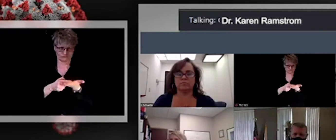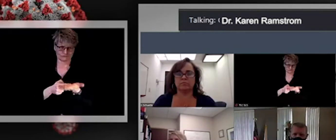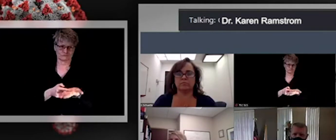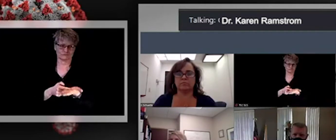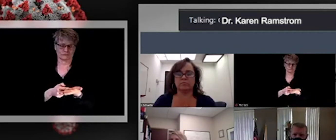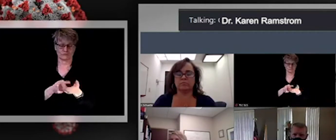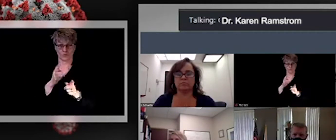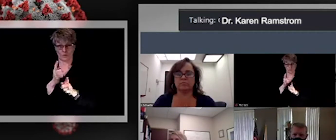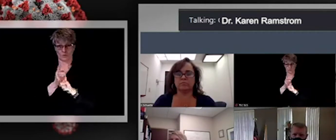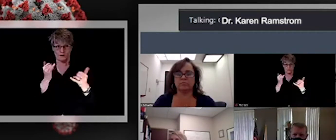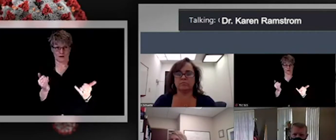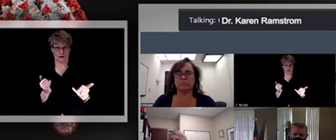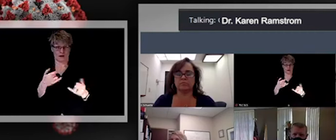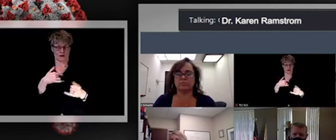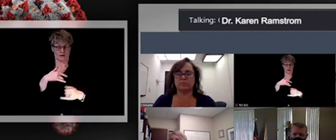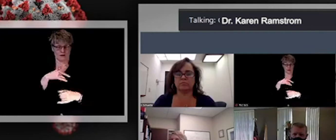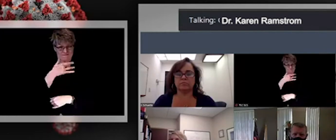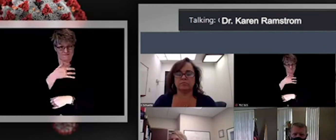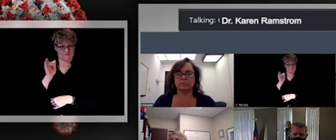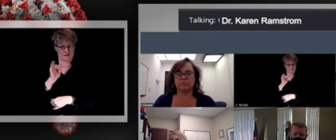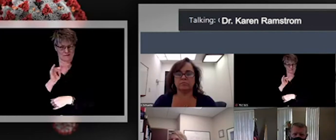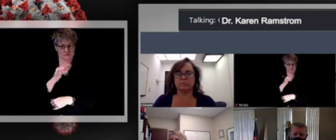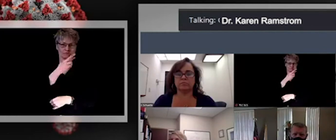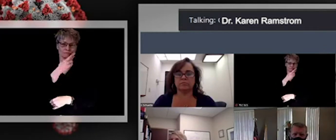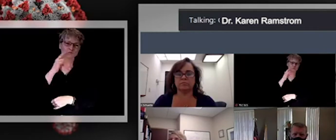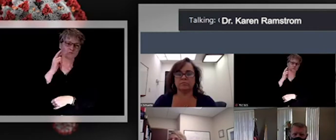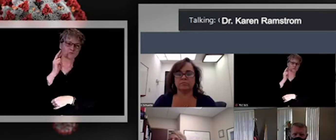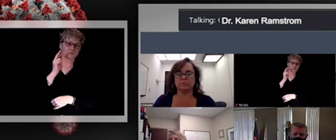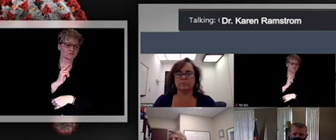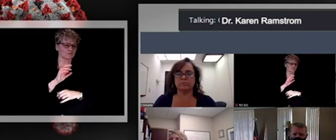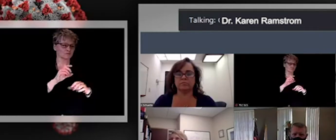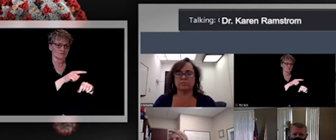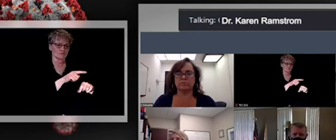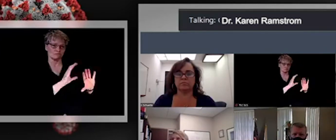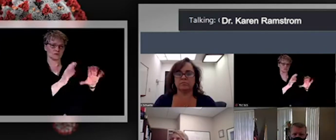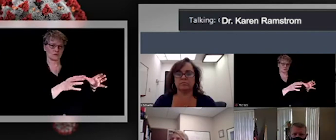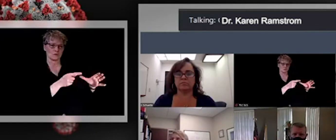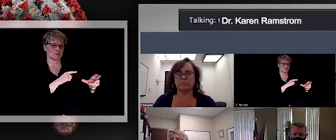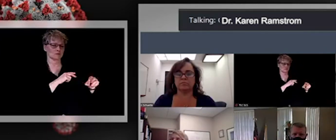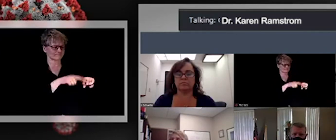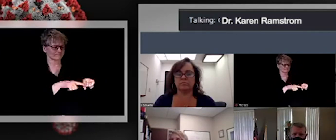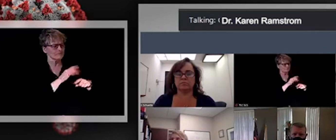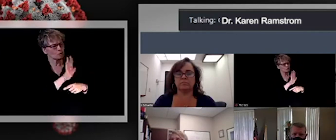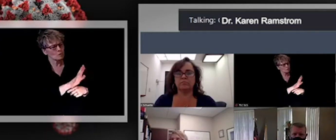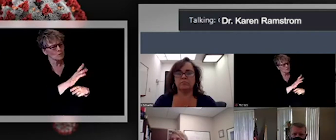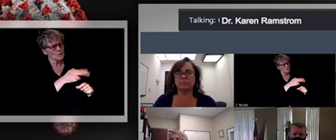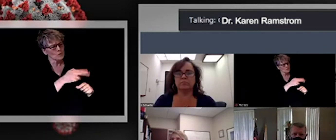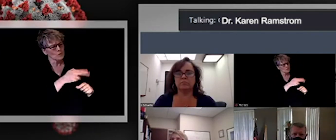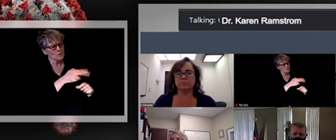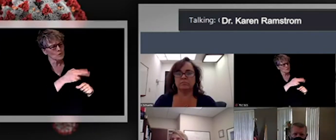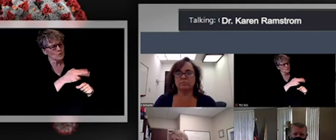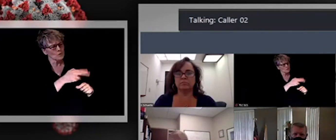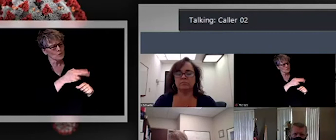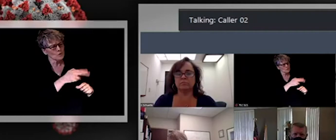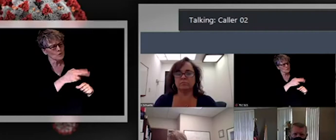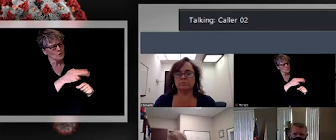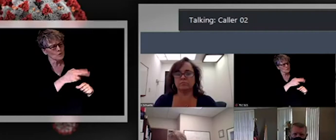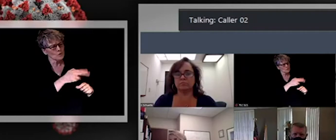restaurants, for example, to look at their normal occupancy and gauge it from that.